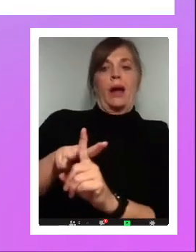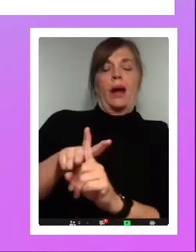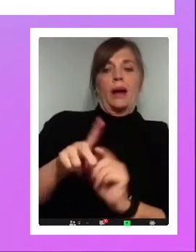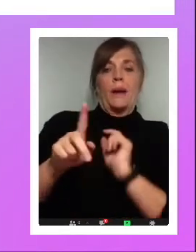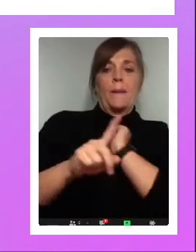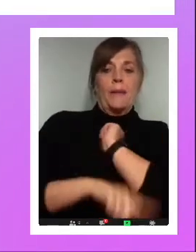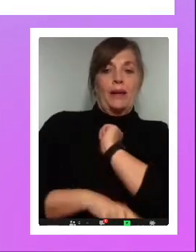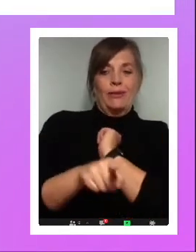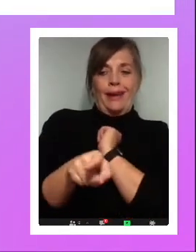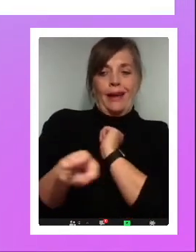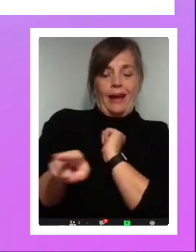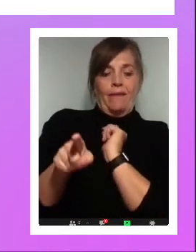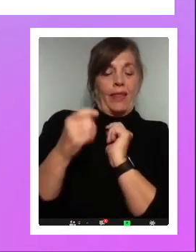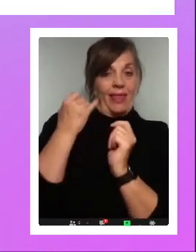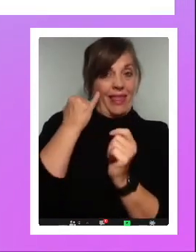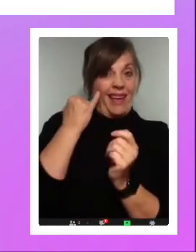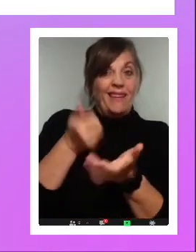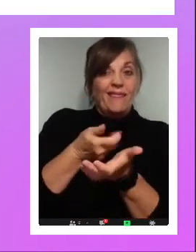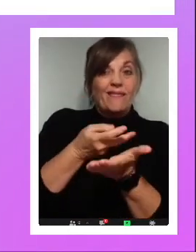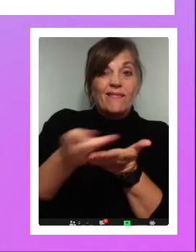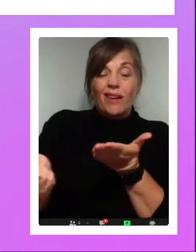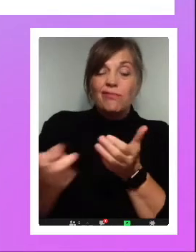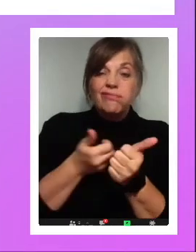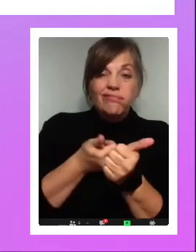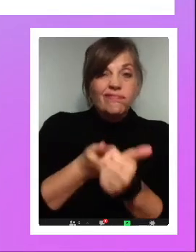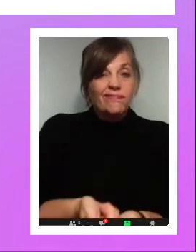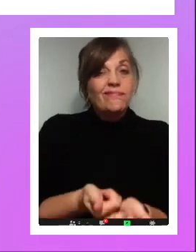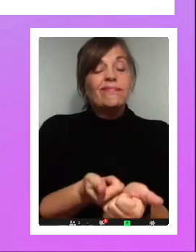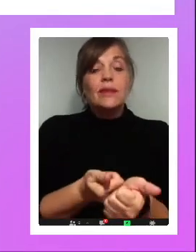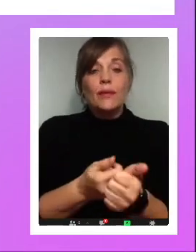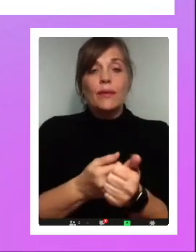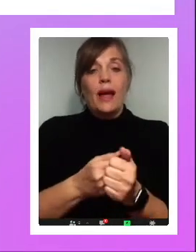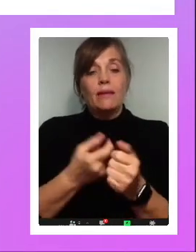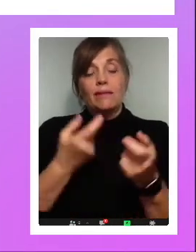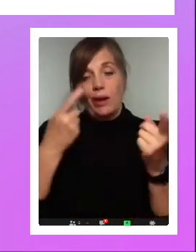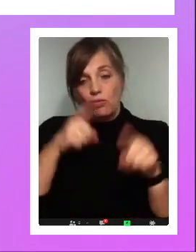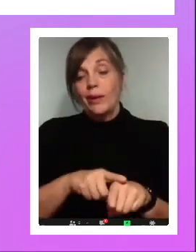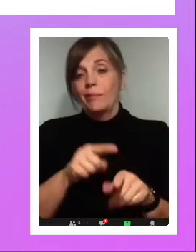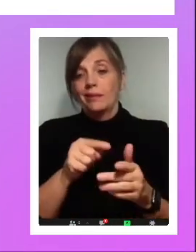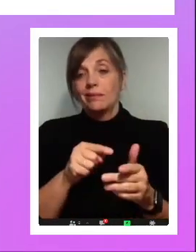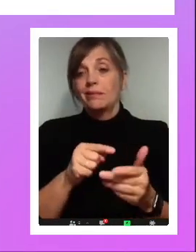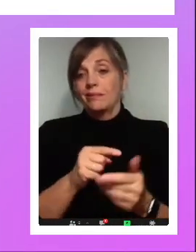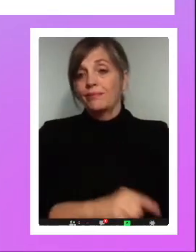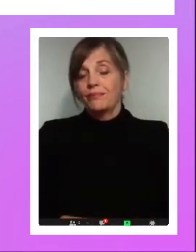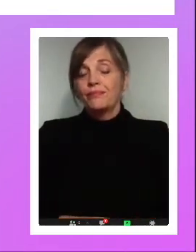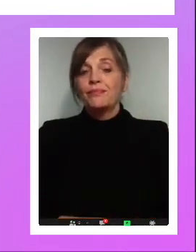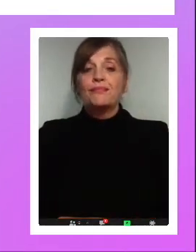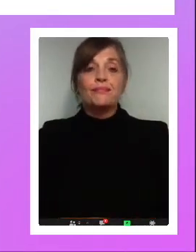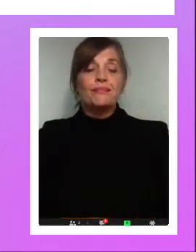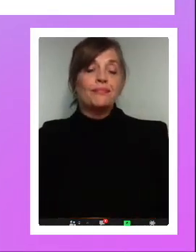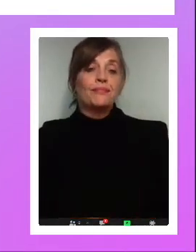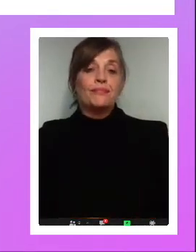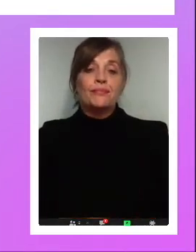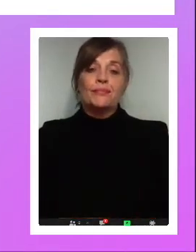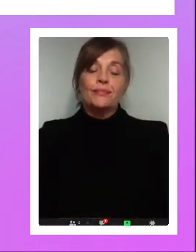the disclosure agreement valid. So those are some of the things